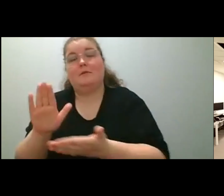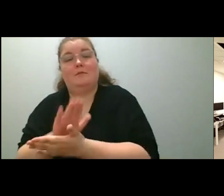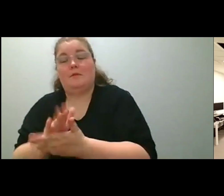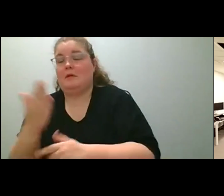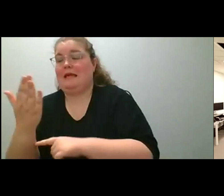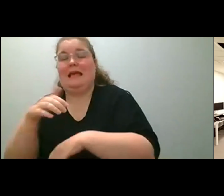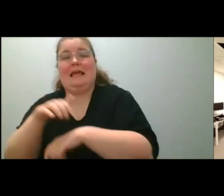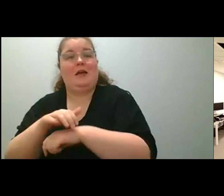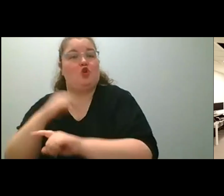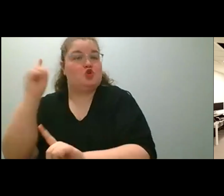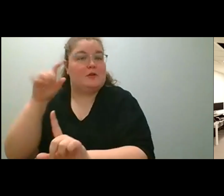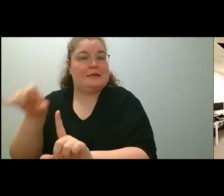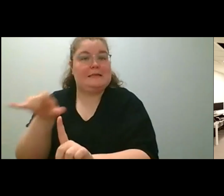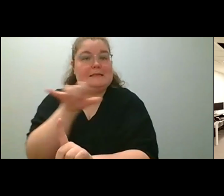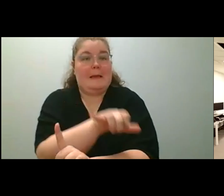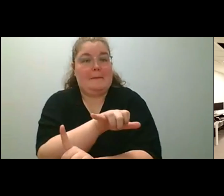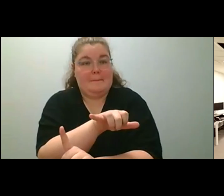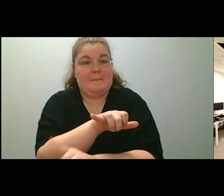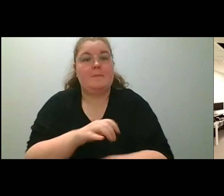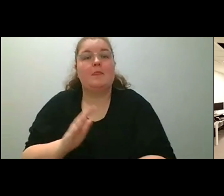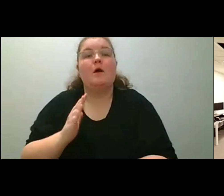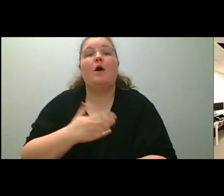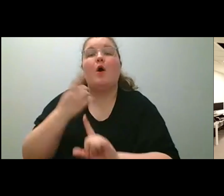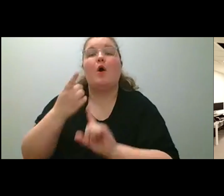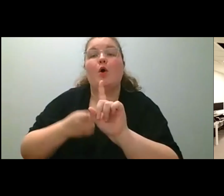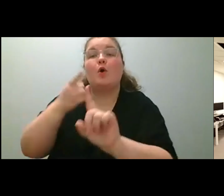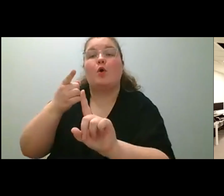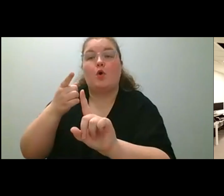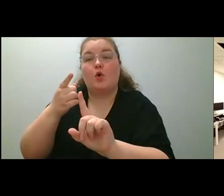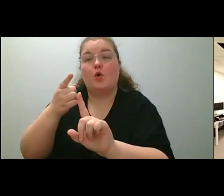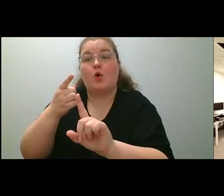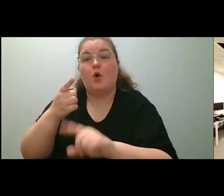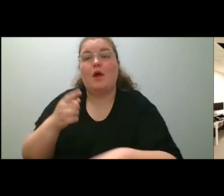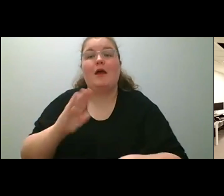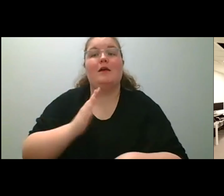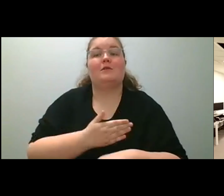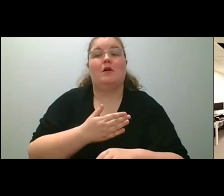'cause we always want to try to make it look as good or as close to that original as possible.